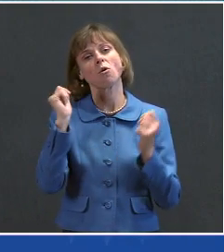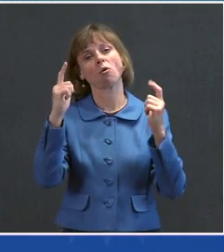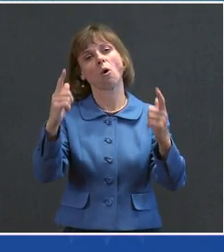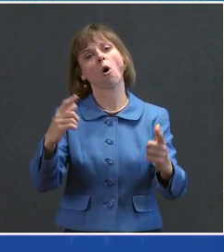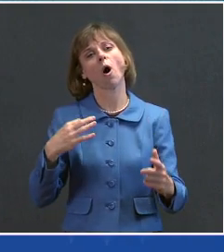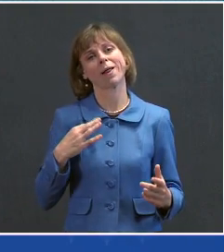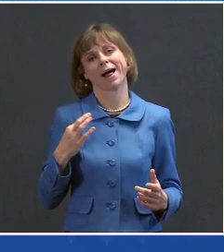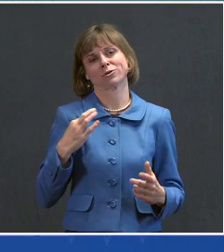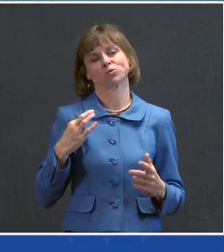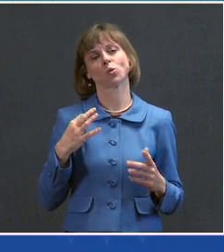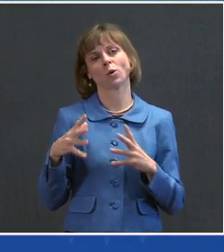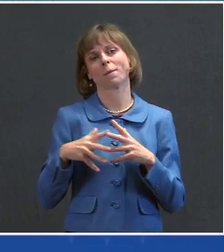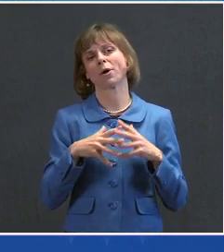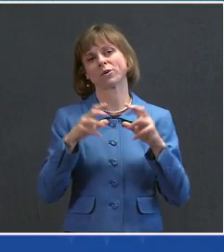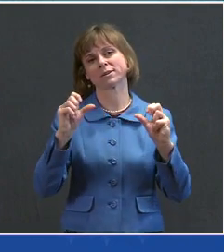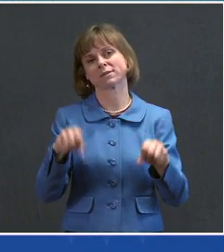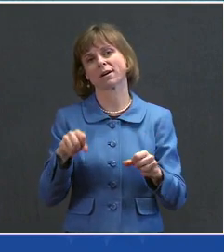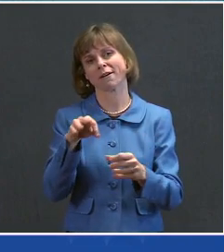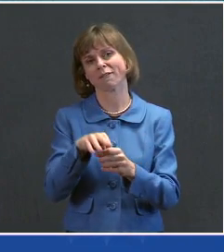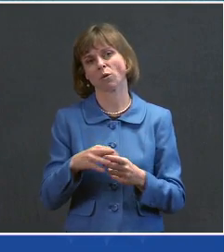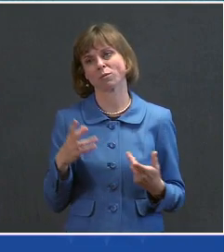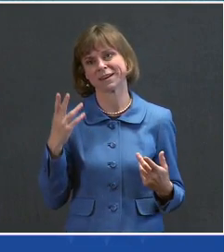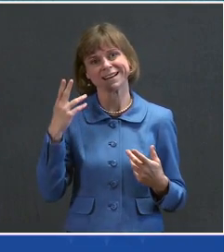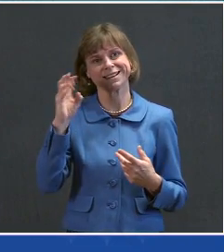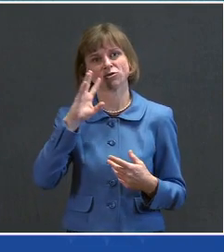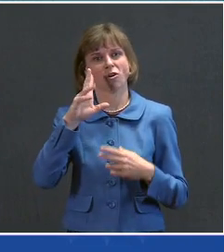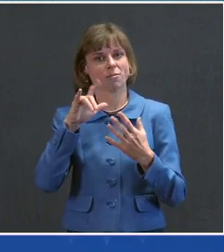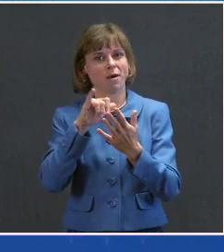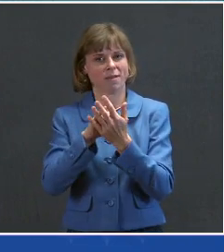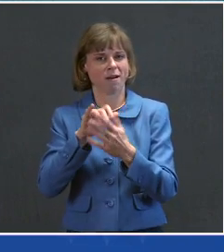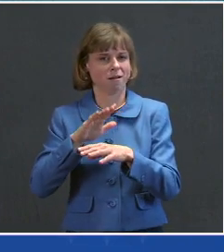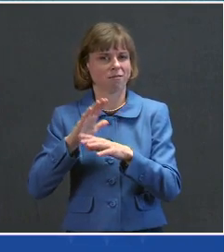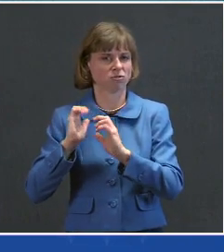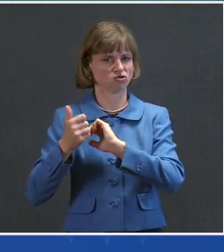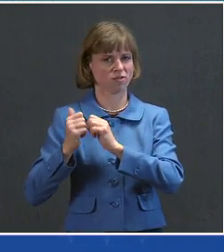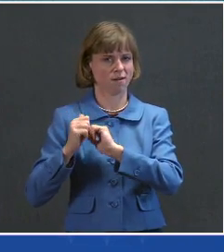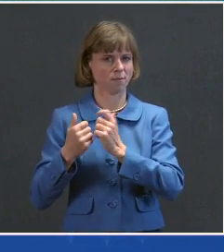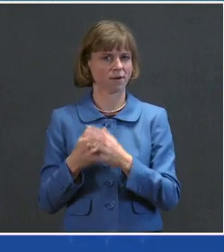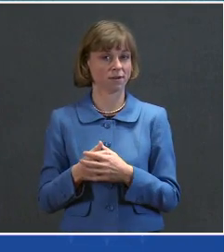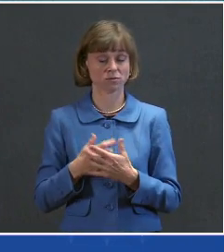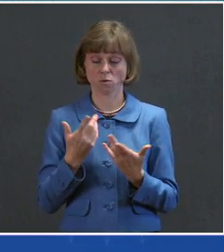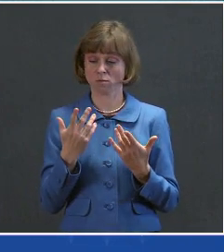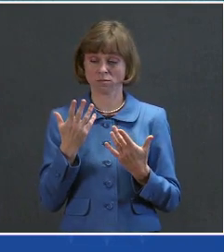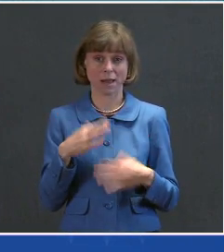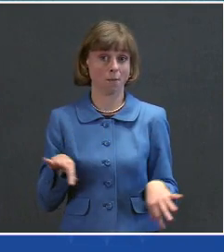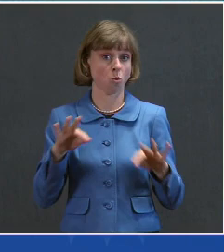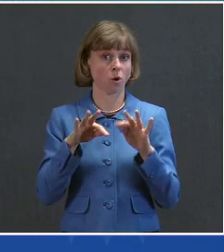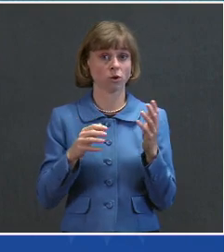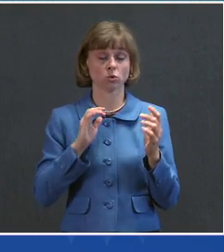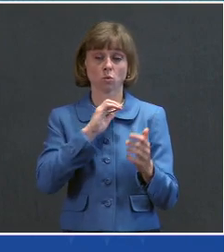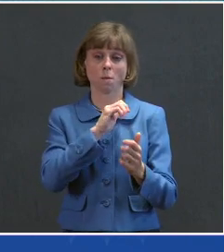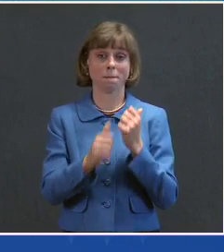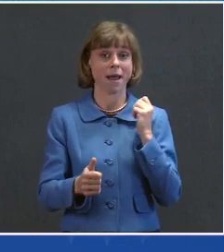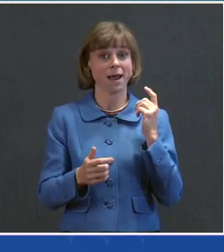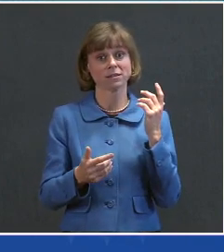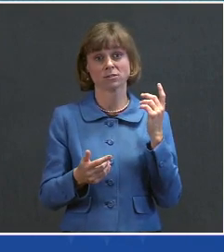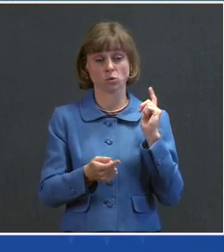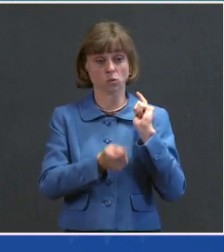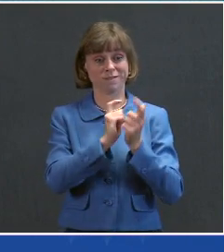That's something he talked about on the campaign trail, and he -- that's why we need to pass reforms like H.R. 1, the For the People Act,